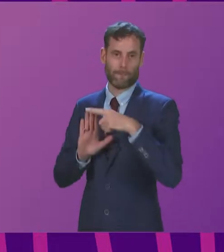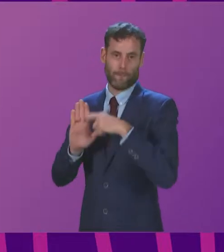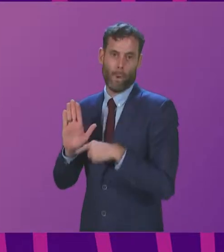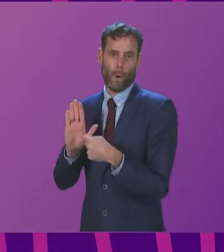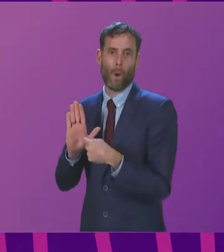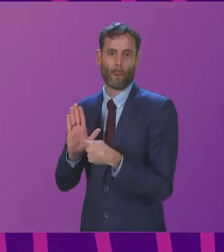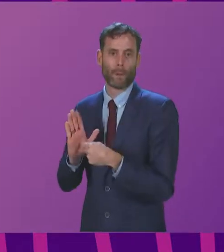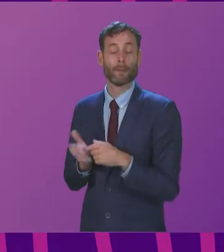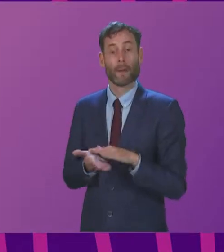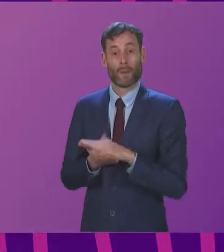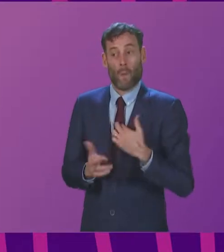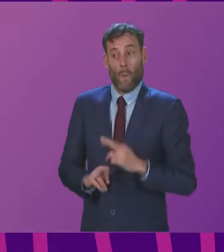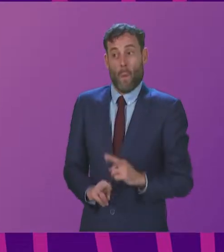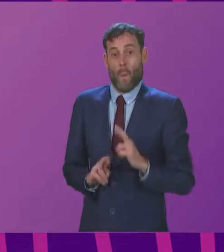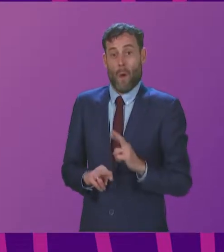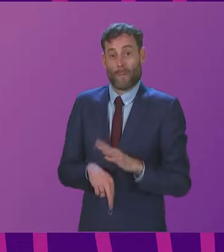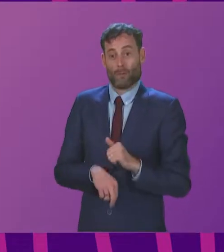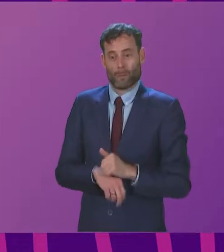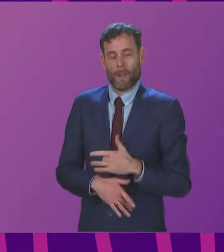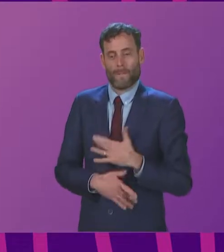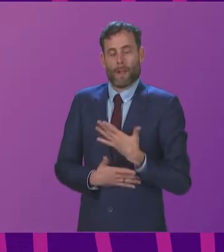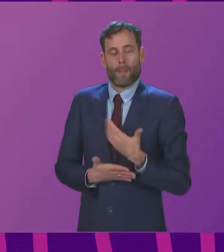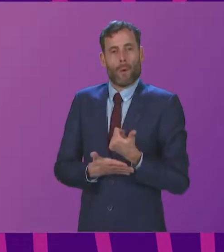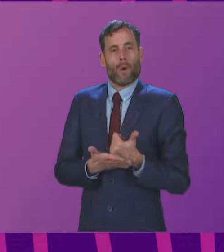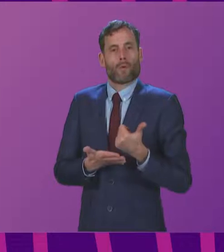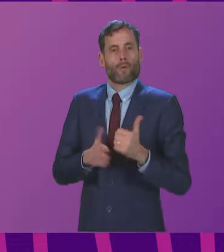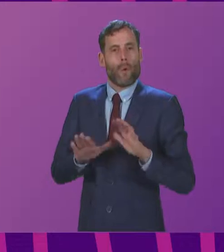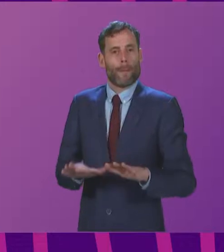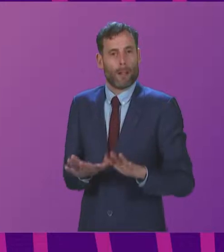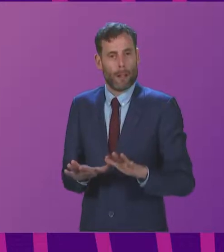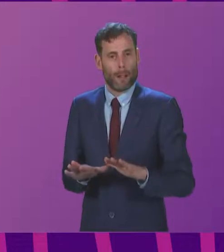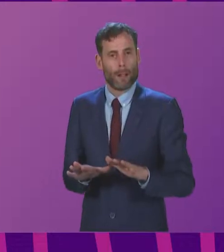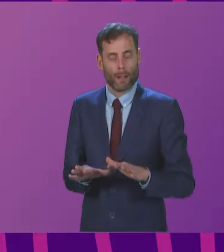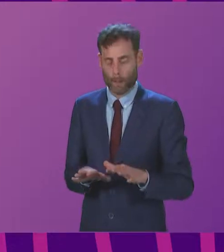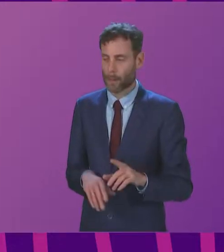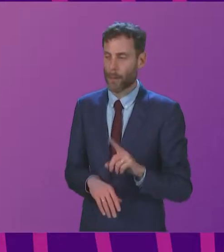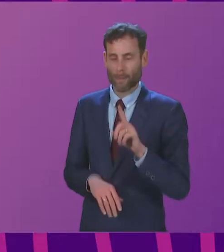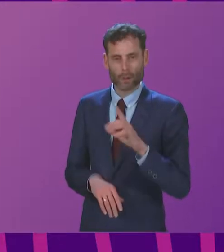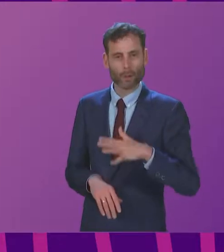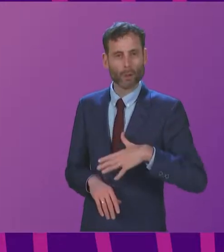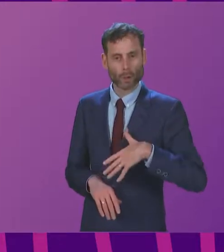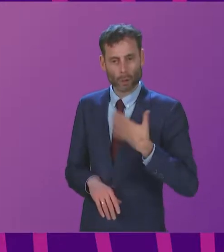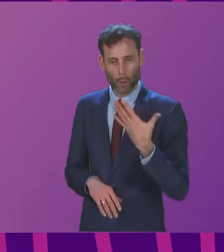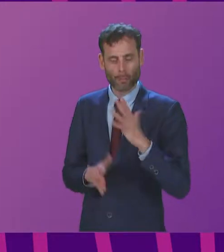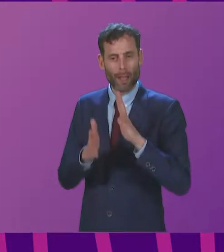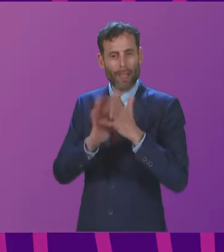have a more normal Christmas without jeopardising our prospect of a much brighter new year as well.